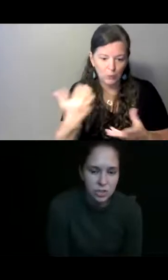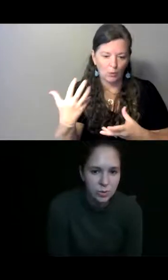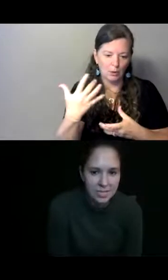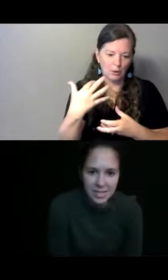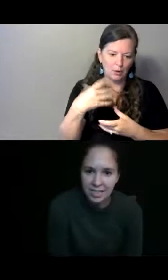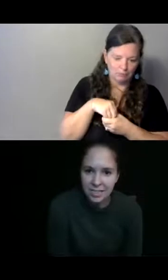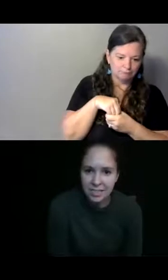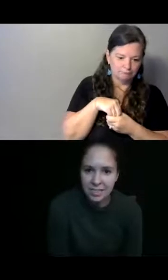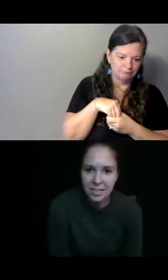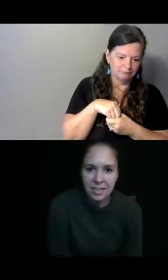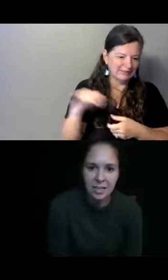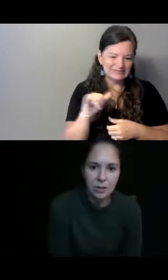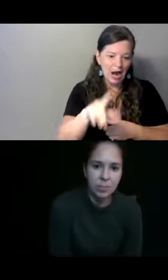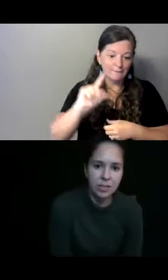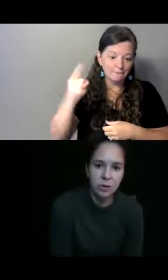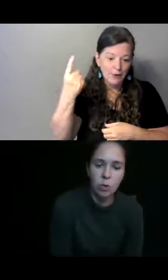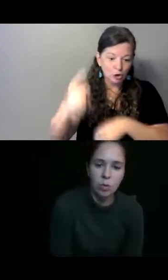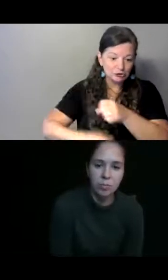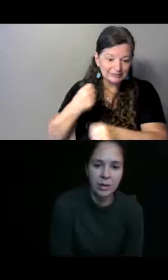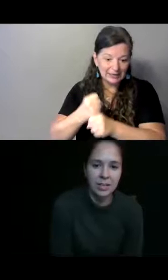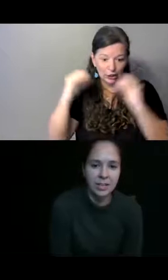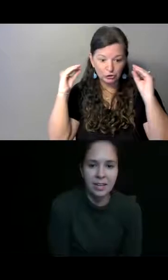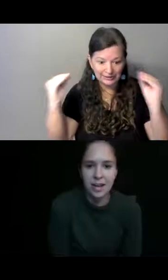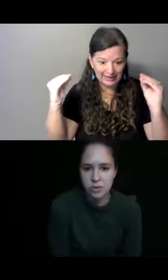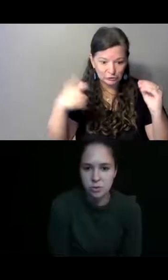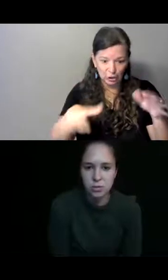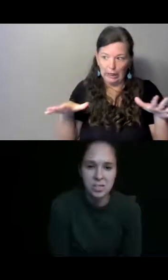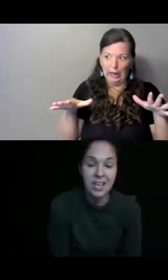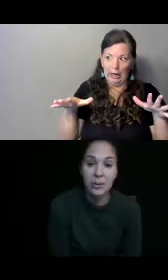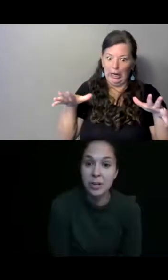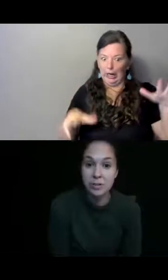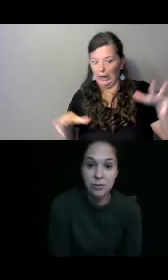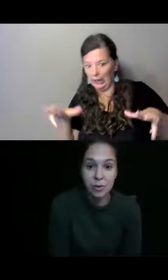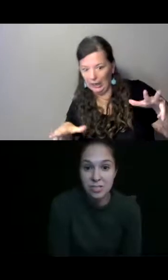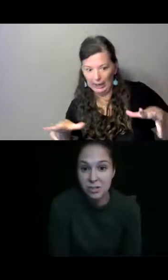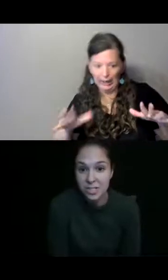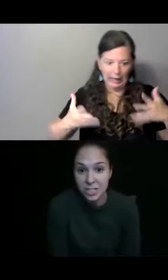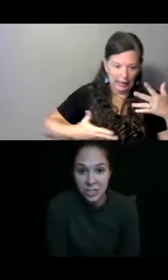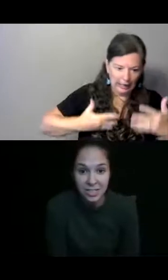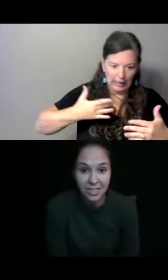do it daily and then it will be incorporated and natural. Just like when it was your first year teaching,